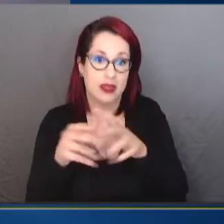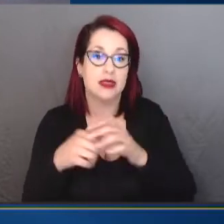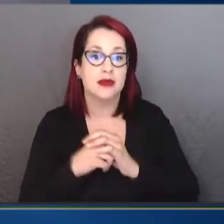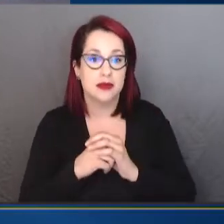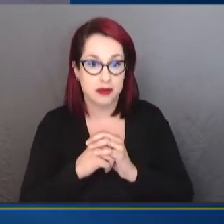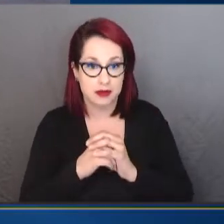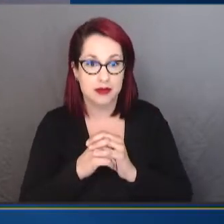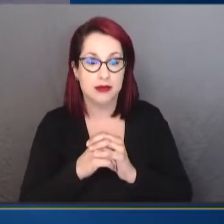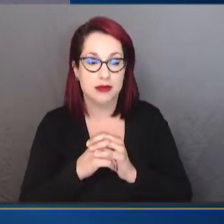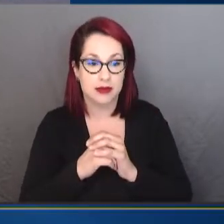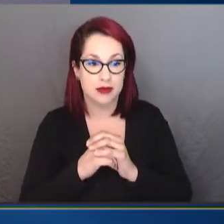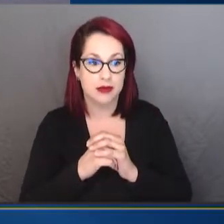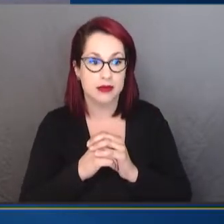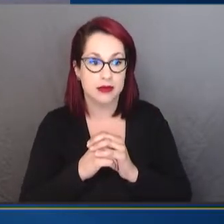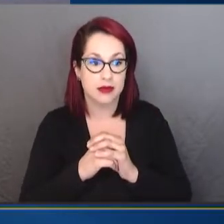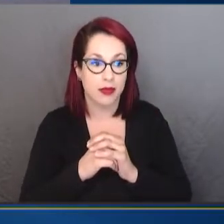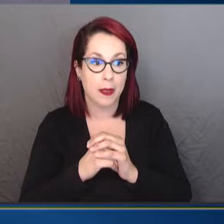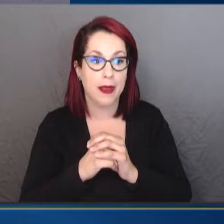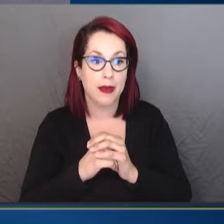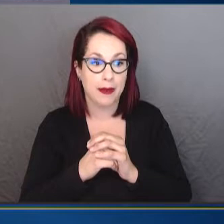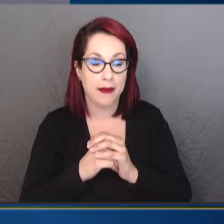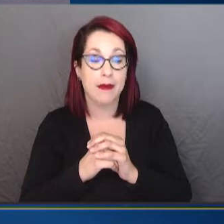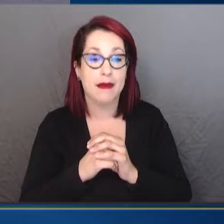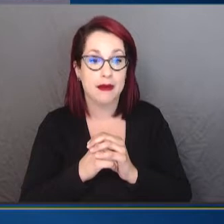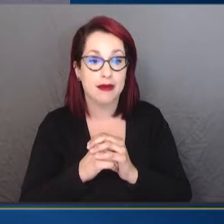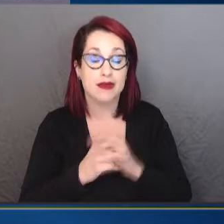I'm also delighted to announce our partnership with the National Latinx